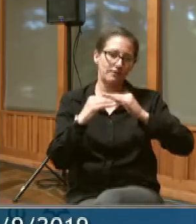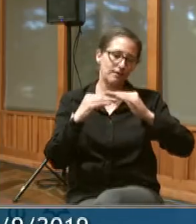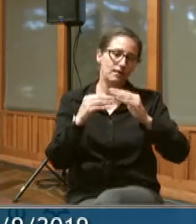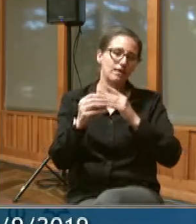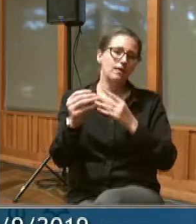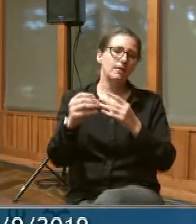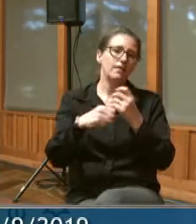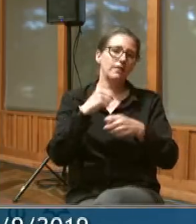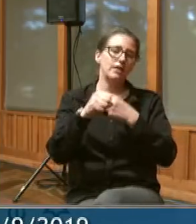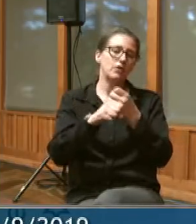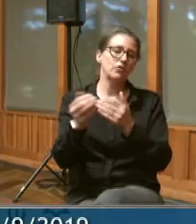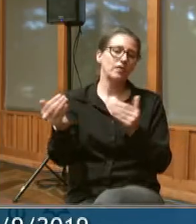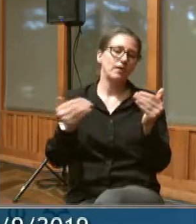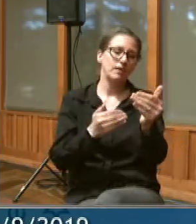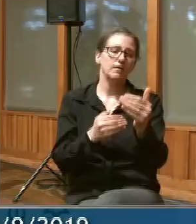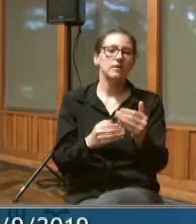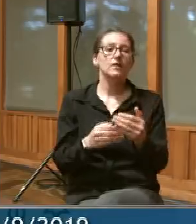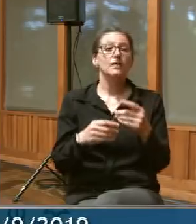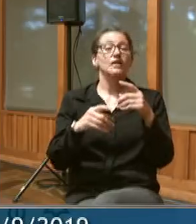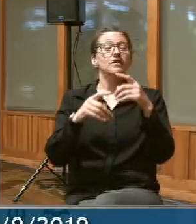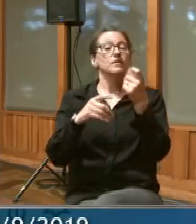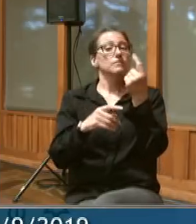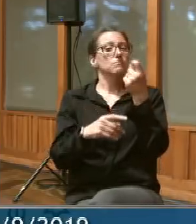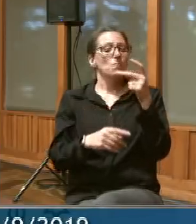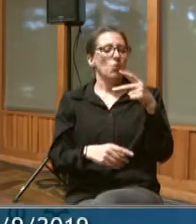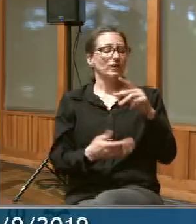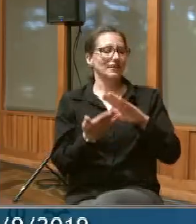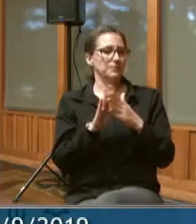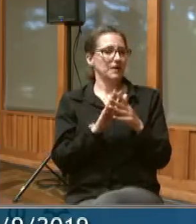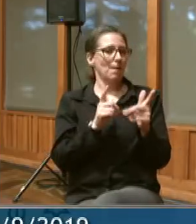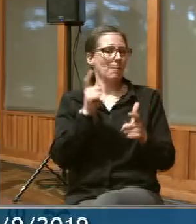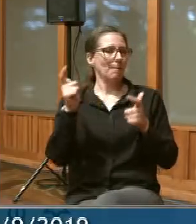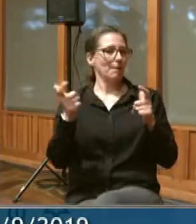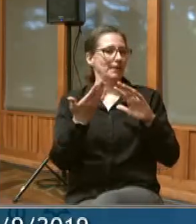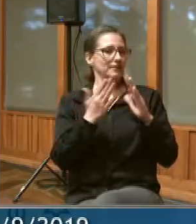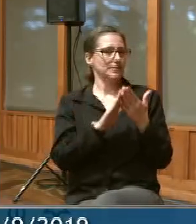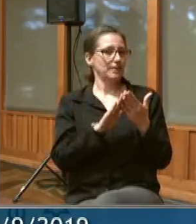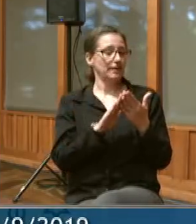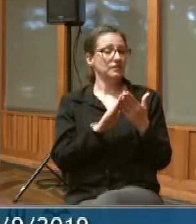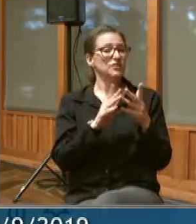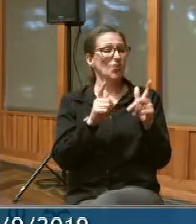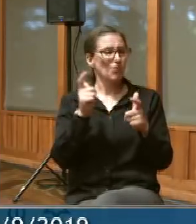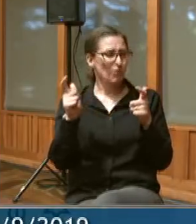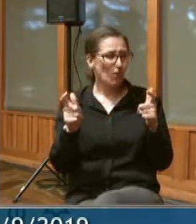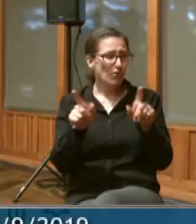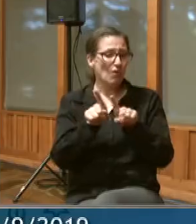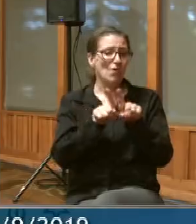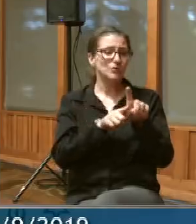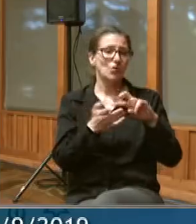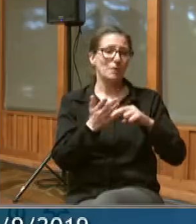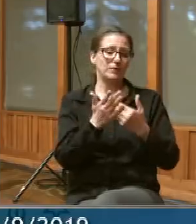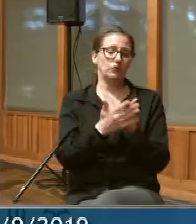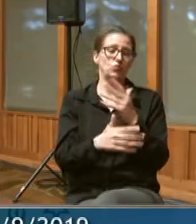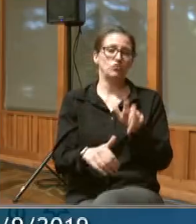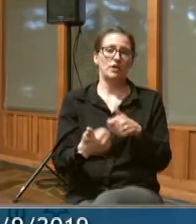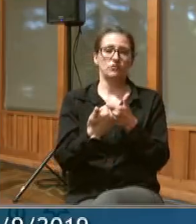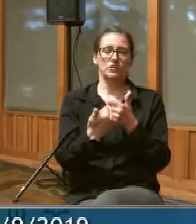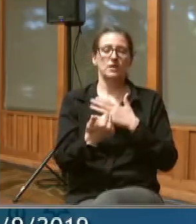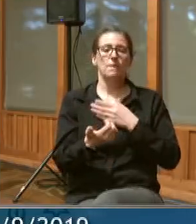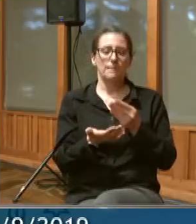ENSURING THAT PORTLAND'S NETWORKS OF PARKS WILL CONTINUE TO BE APPROPRIATELY MAINTAINED IN THE YEARS AHEAD. IN CONCLUSION, PORTLAND HAS